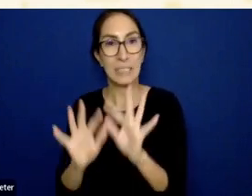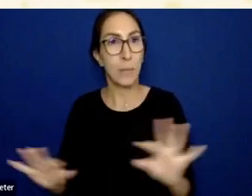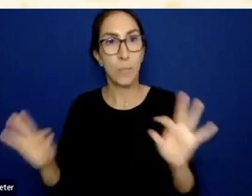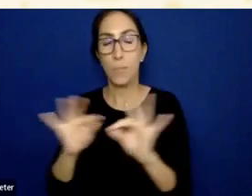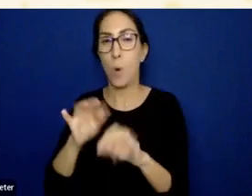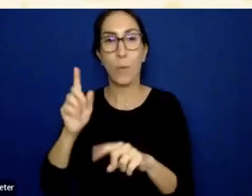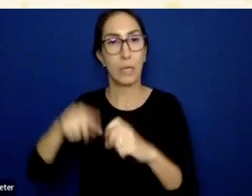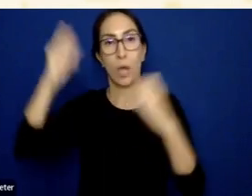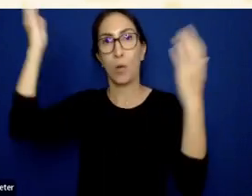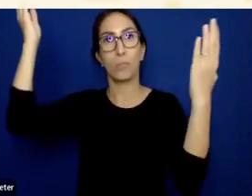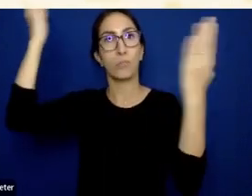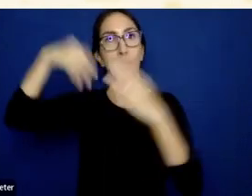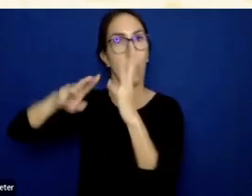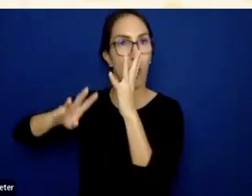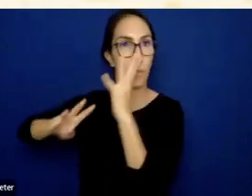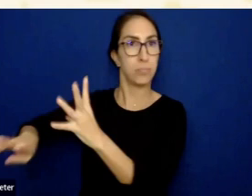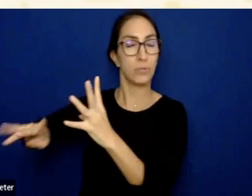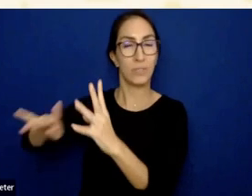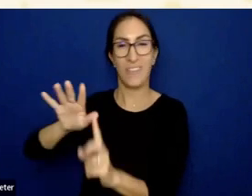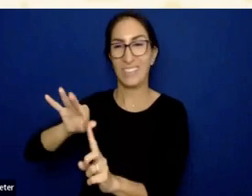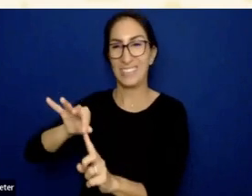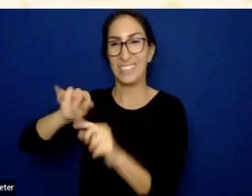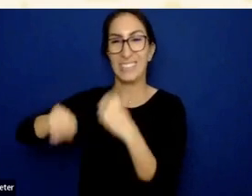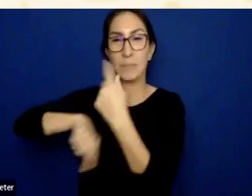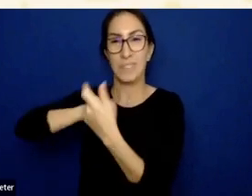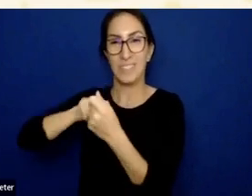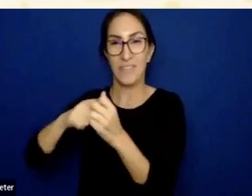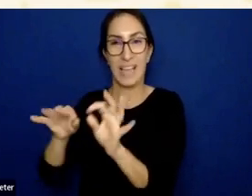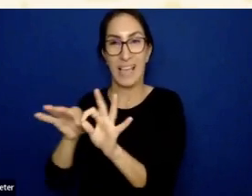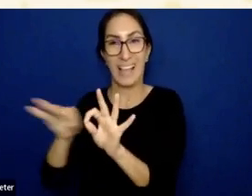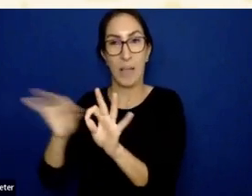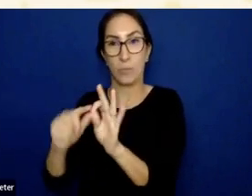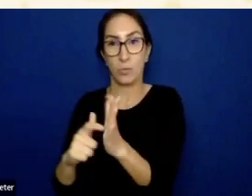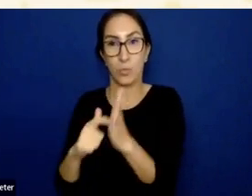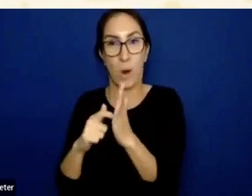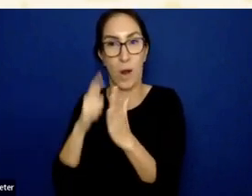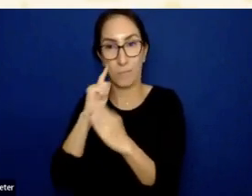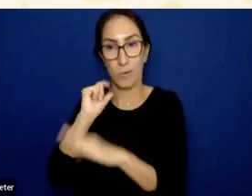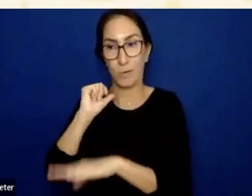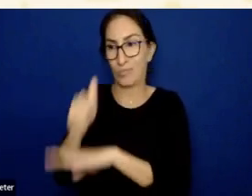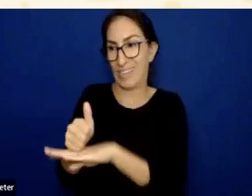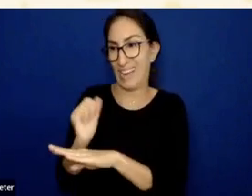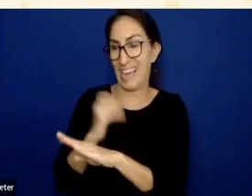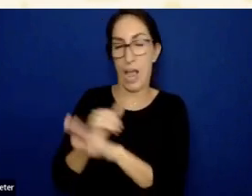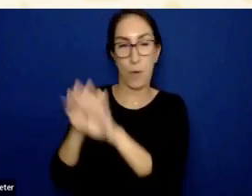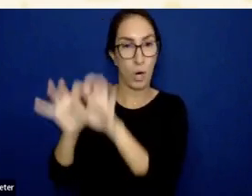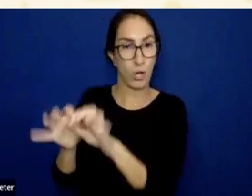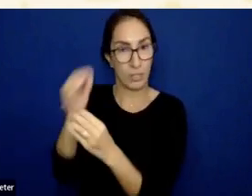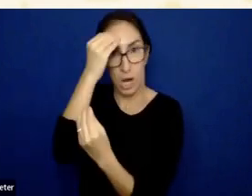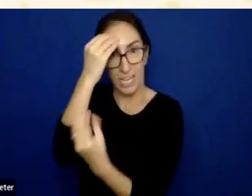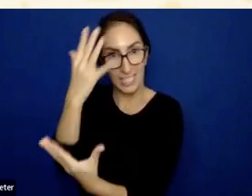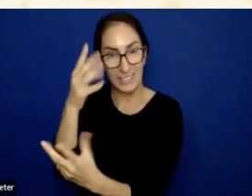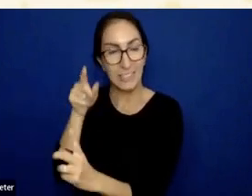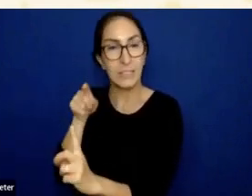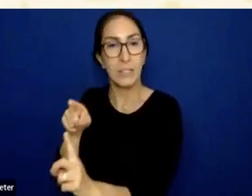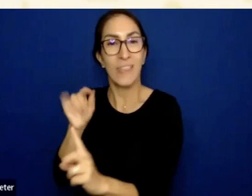that is required to create our content, OK? So that's why it's important to understand about disability.